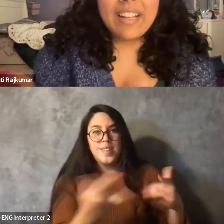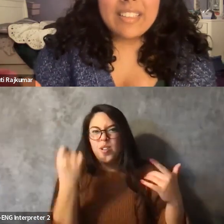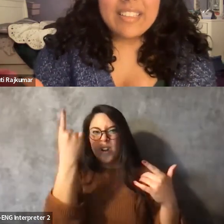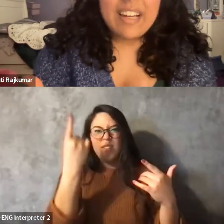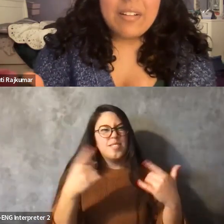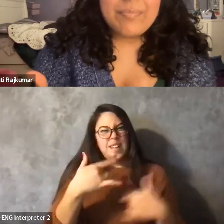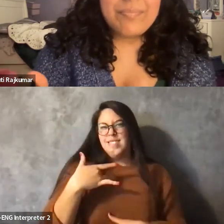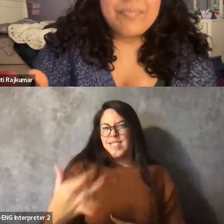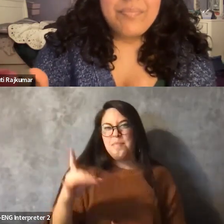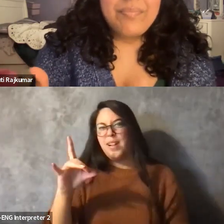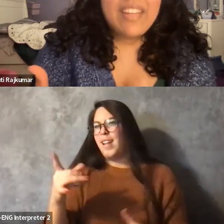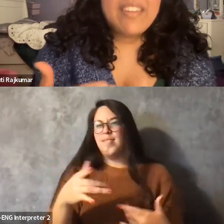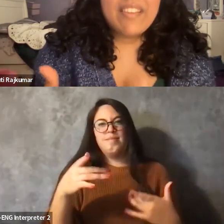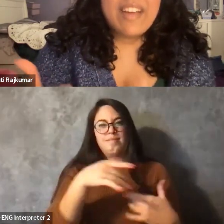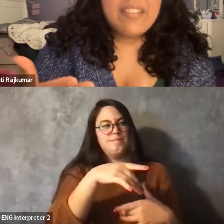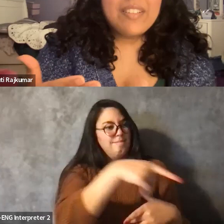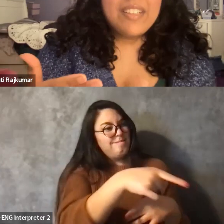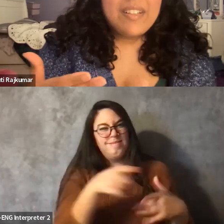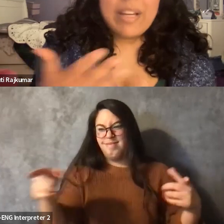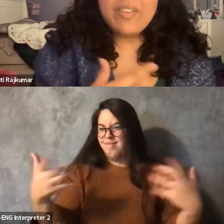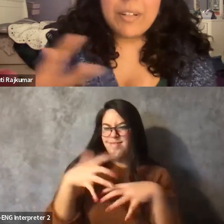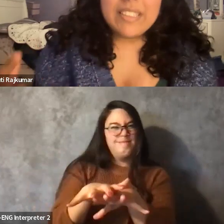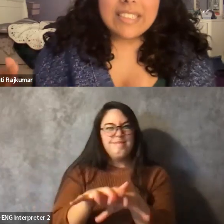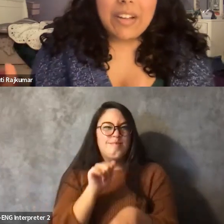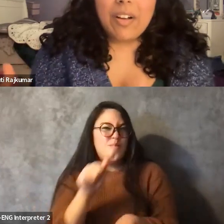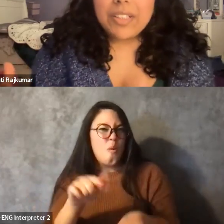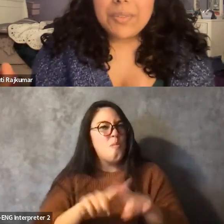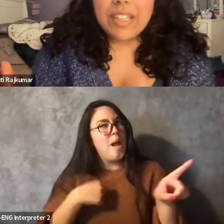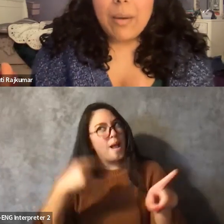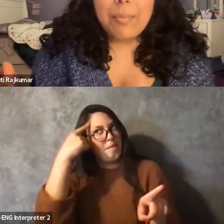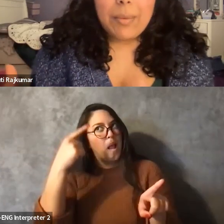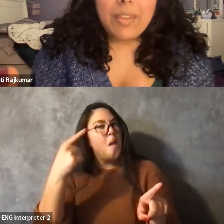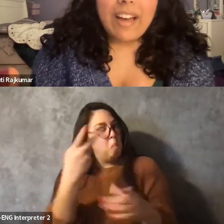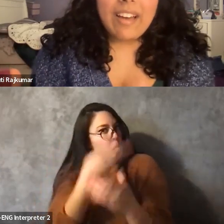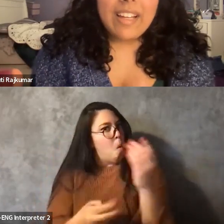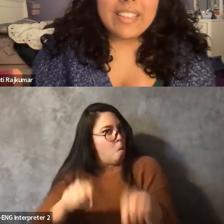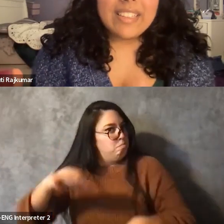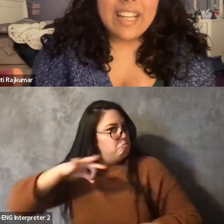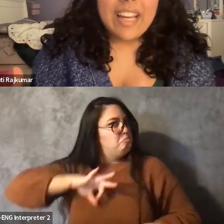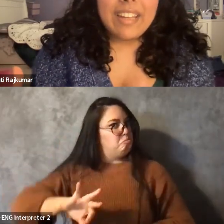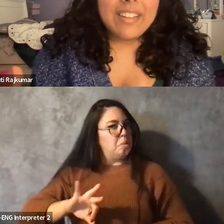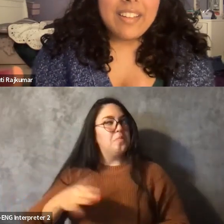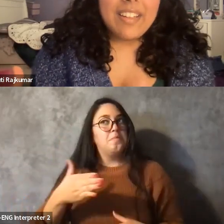And I think that that, my experiences in college really helped me with that, and I became better